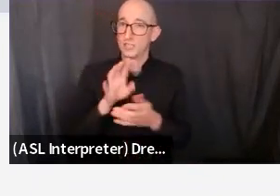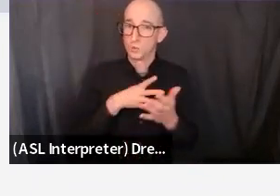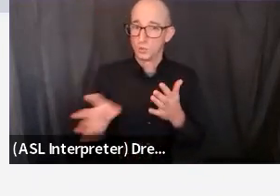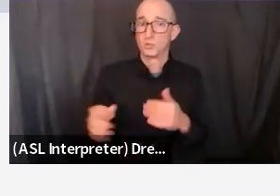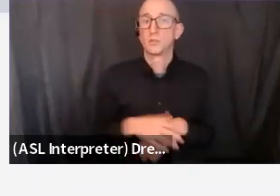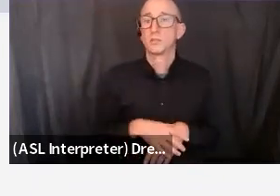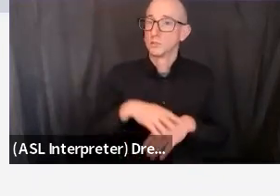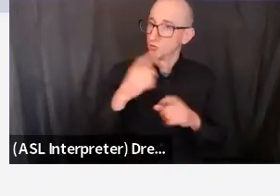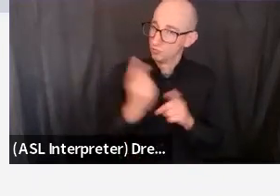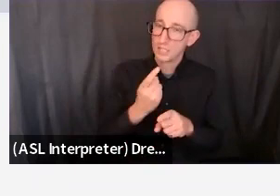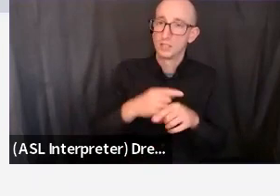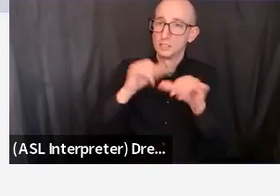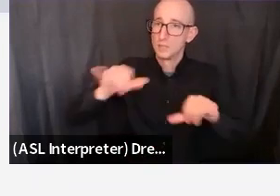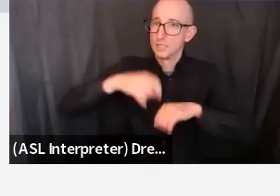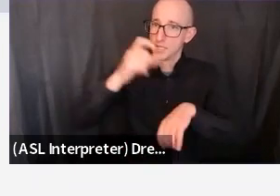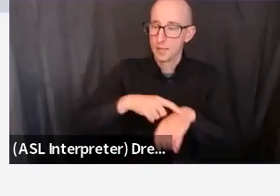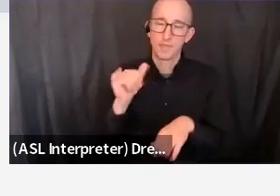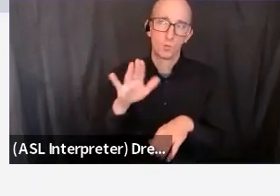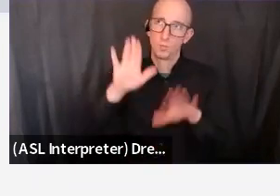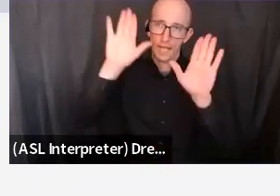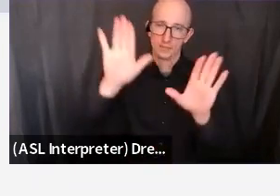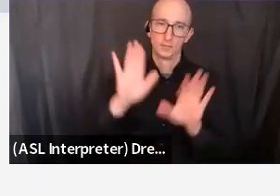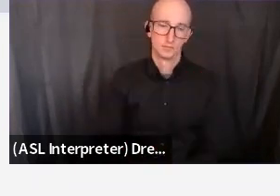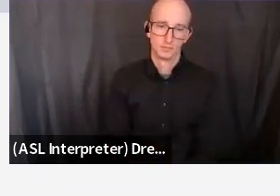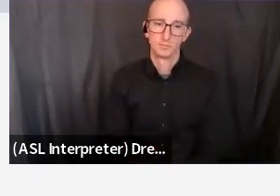Next slide.